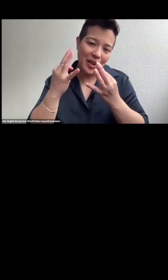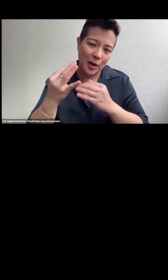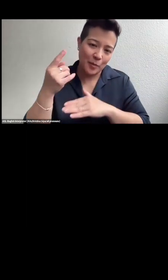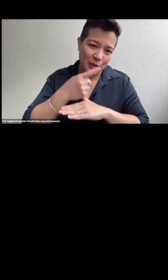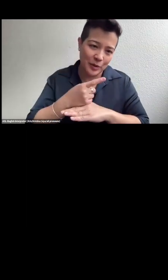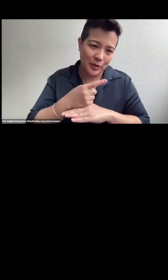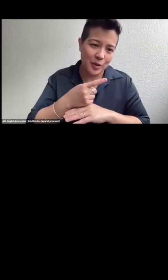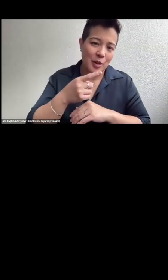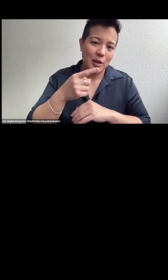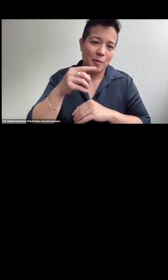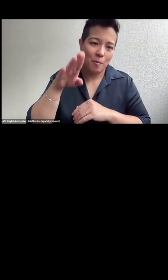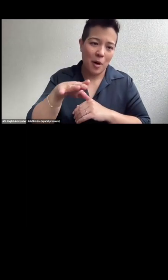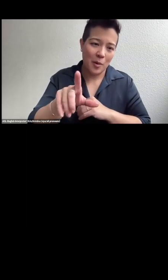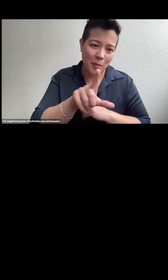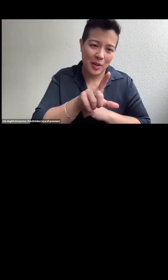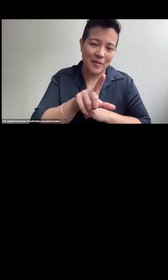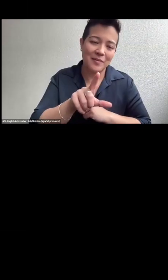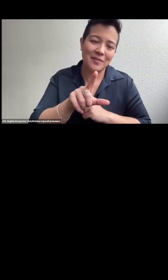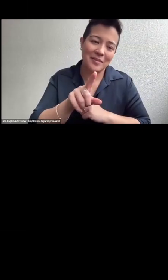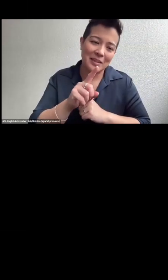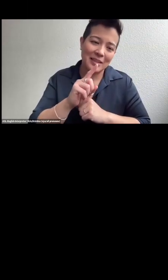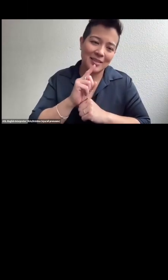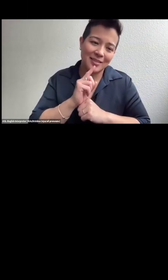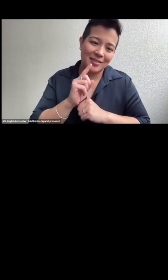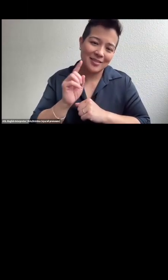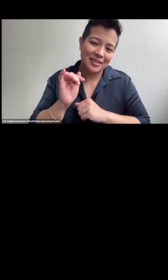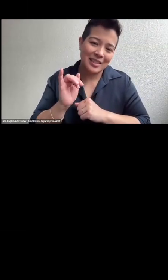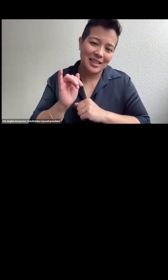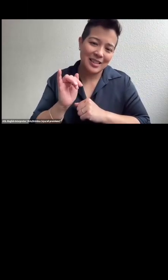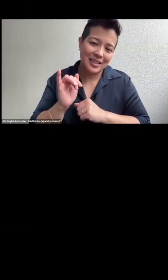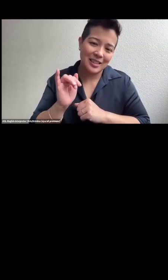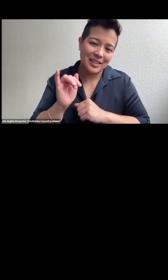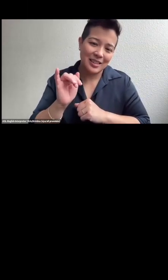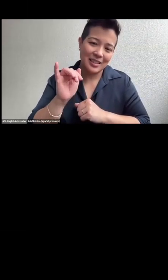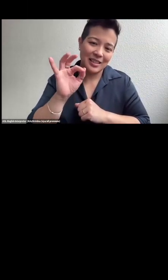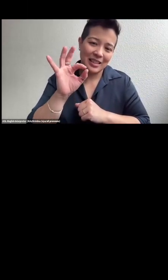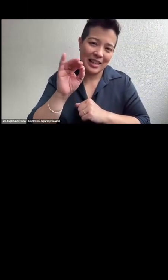bottom left is like 90 seconds after we met each other,